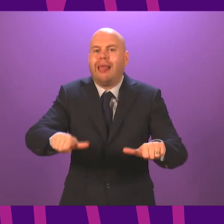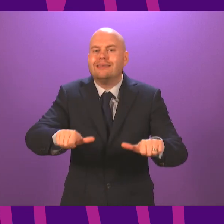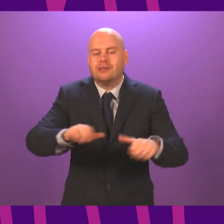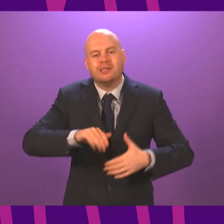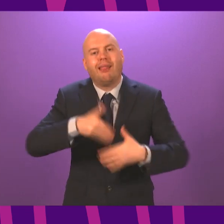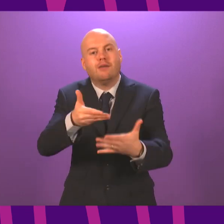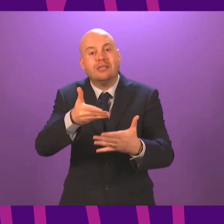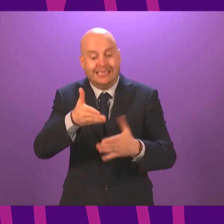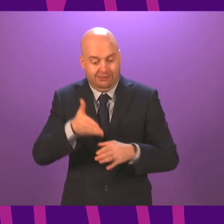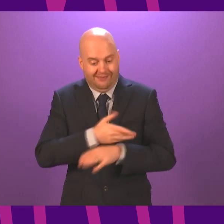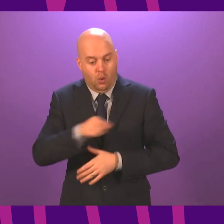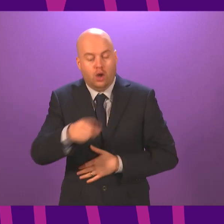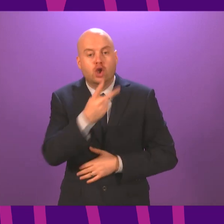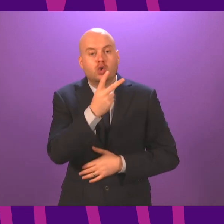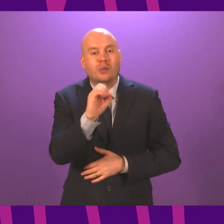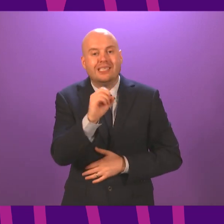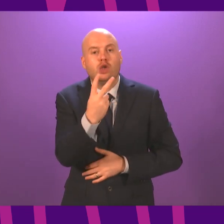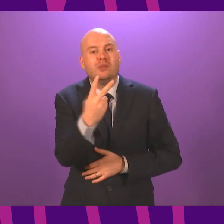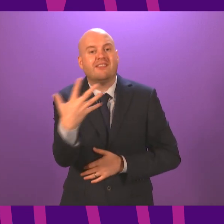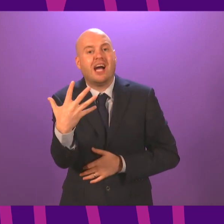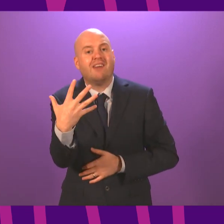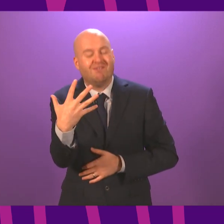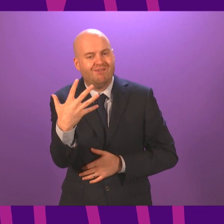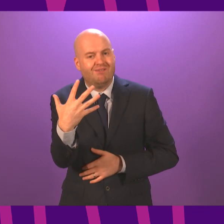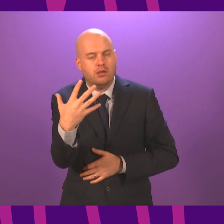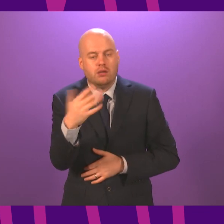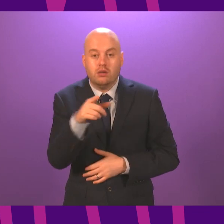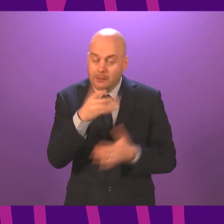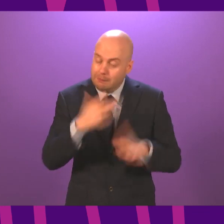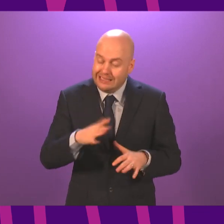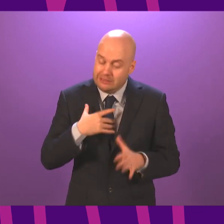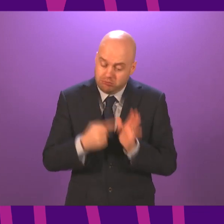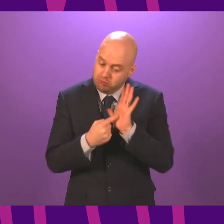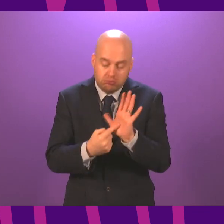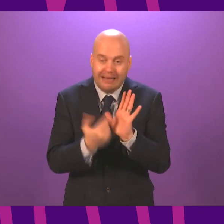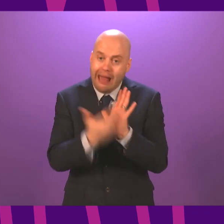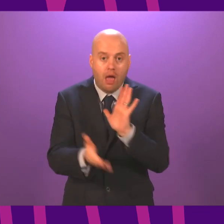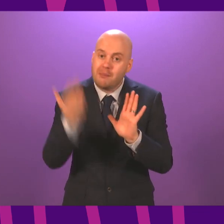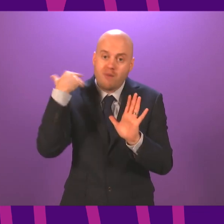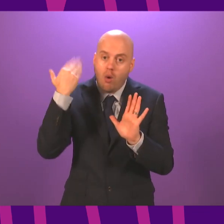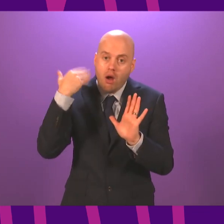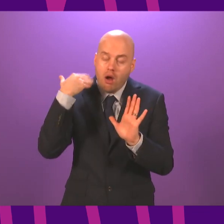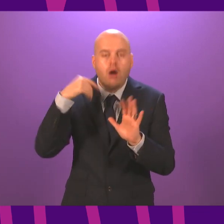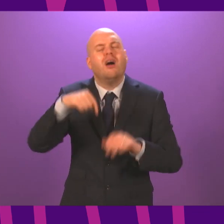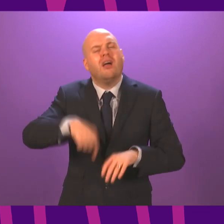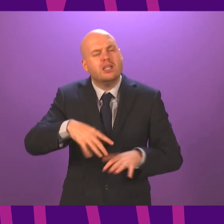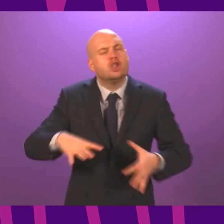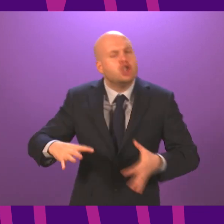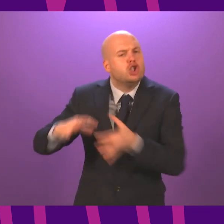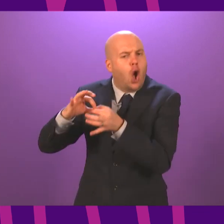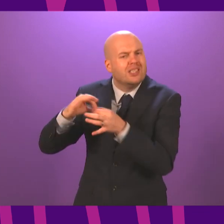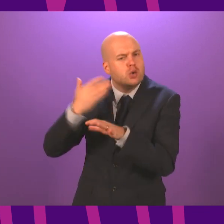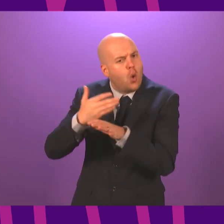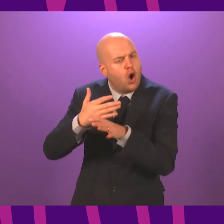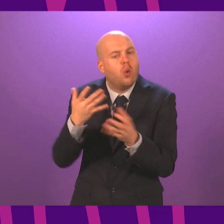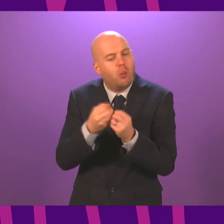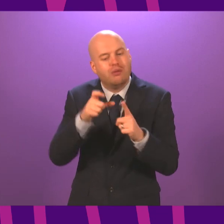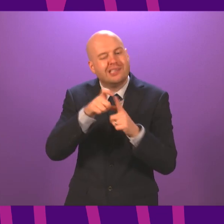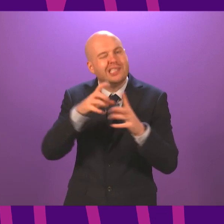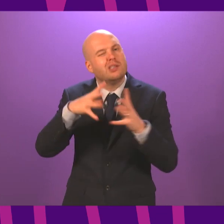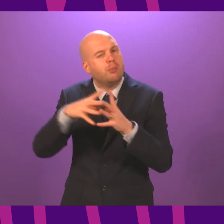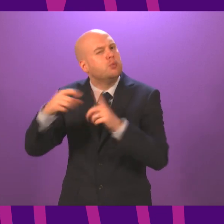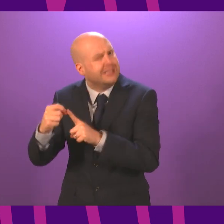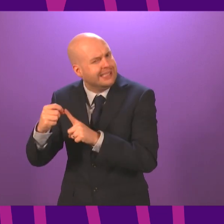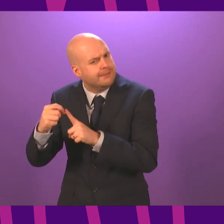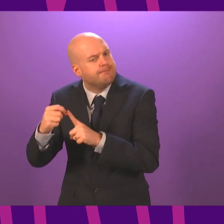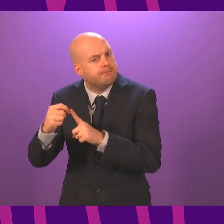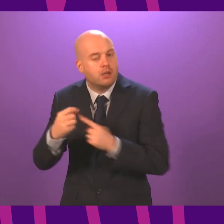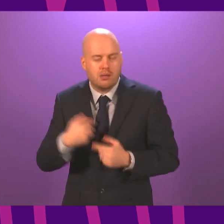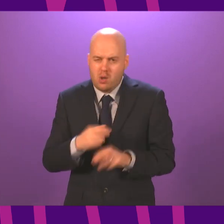2025. The process is a joint programme with the DWP. I hope that every member in the chamber will